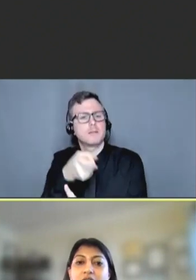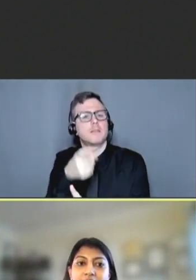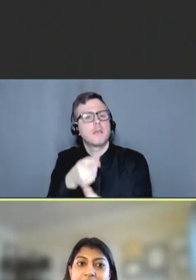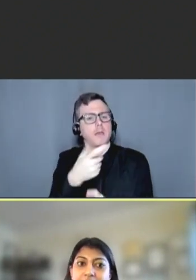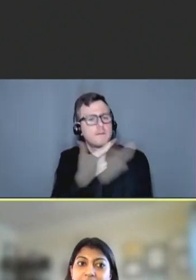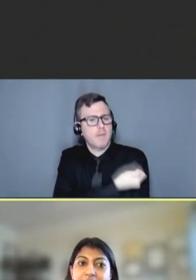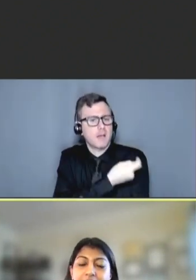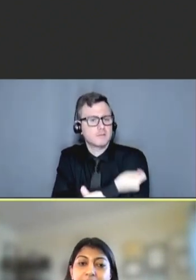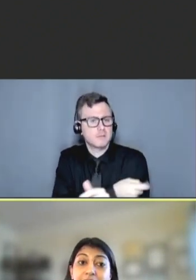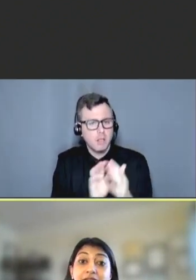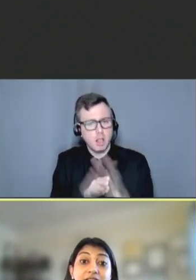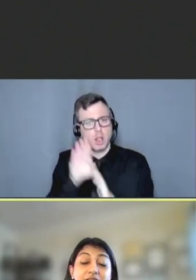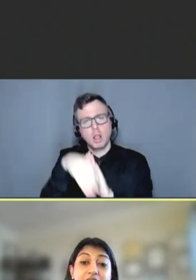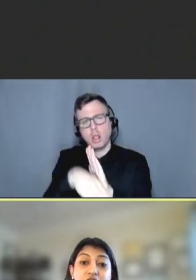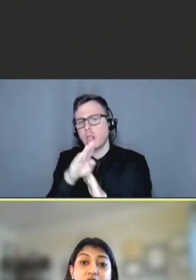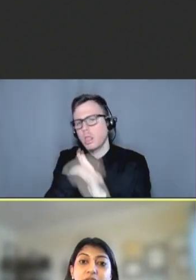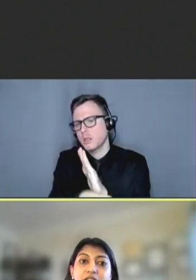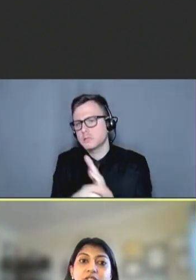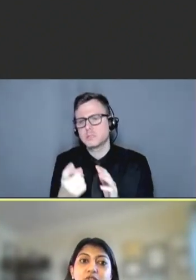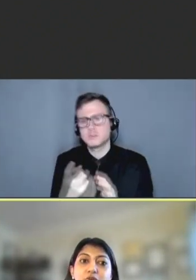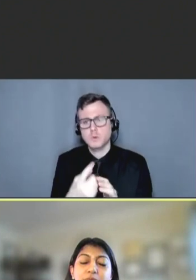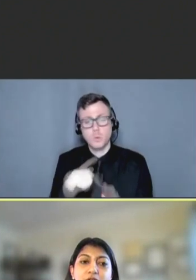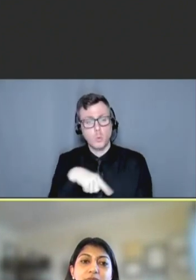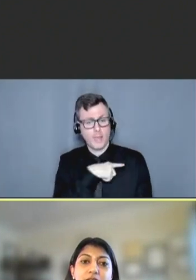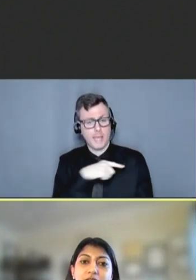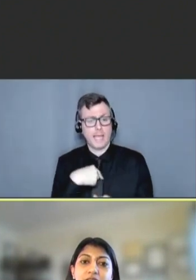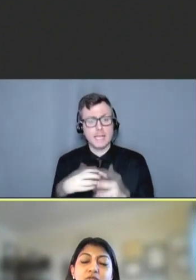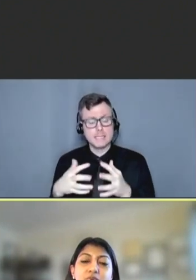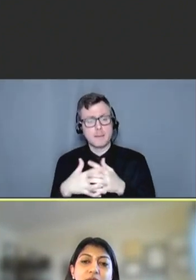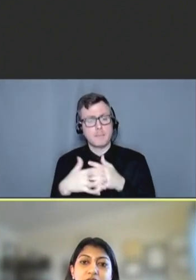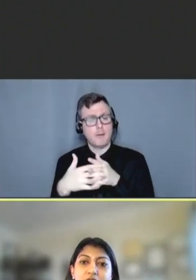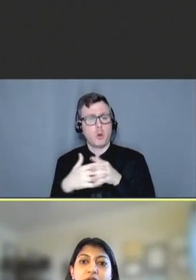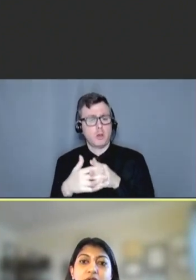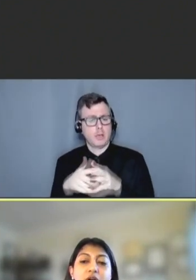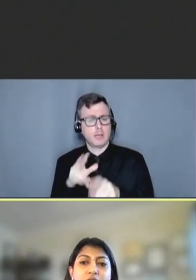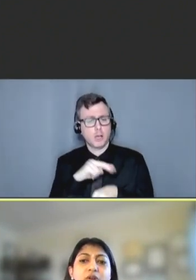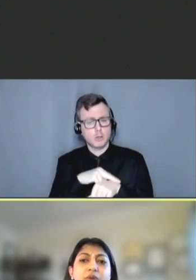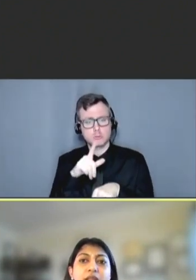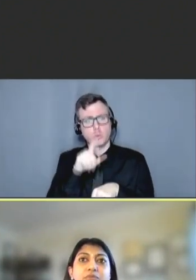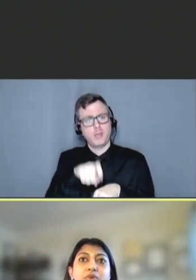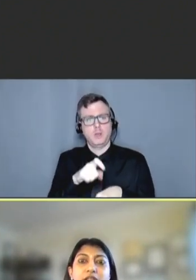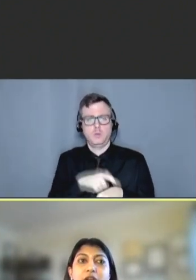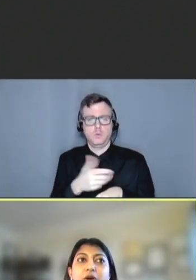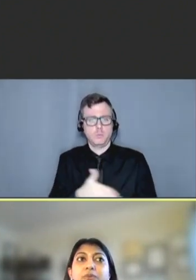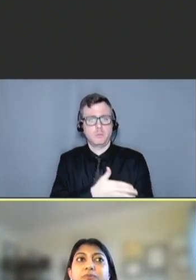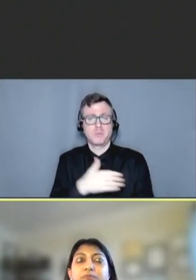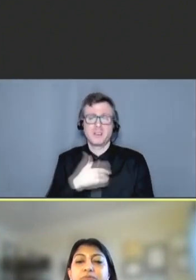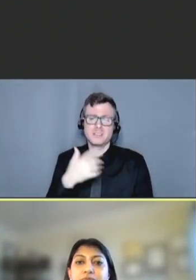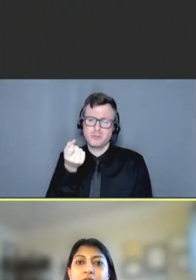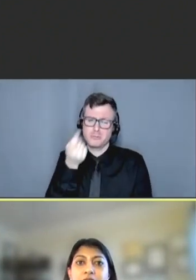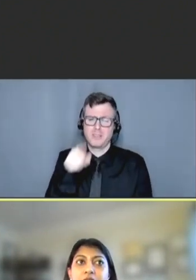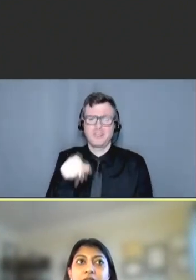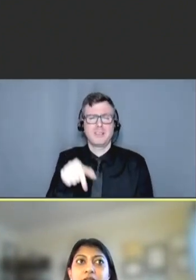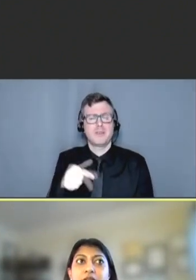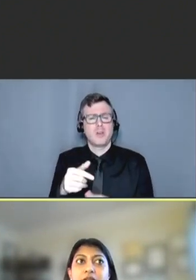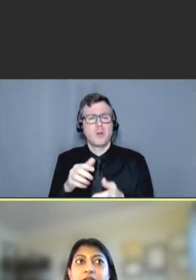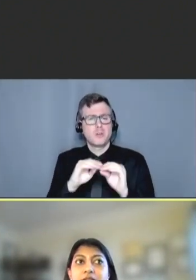Honestly, I believe as a nation we need to do better because these rates are already pretty low.